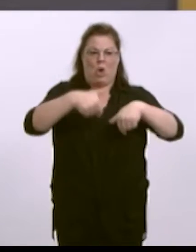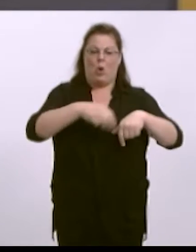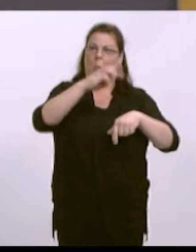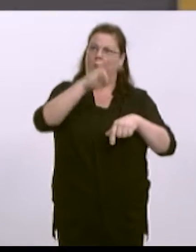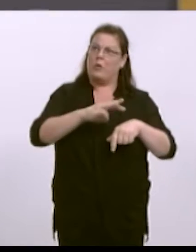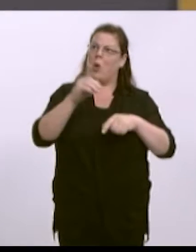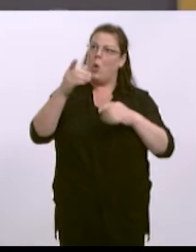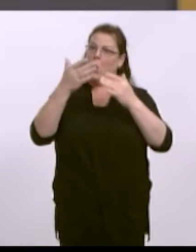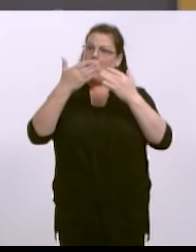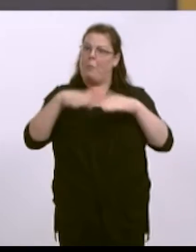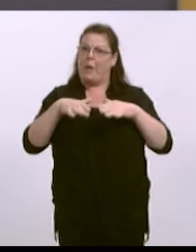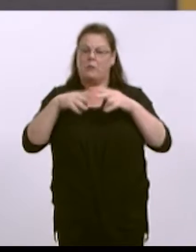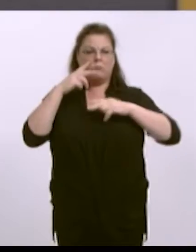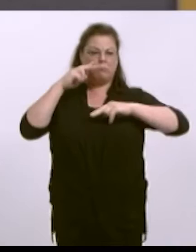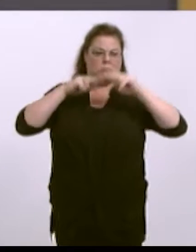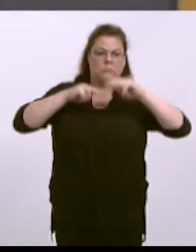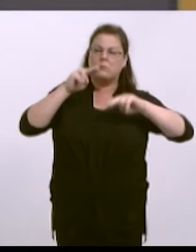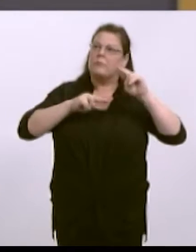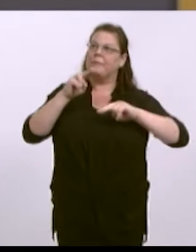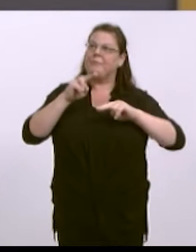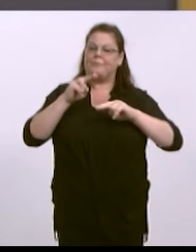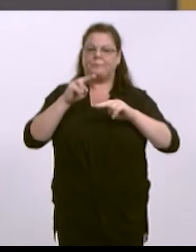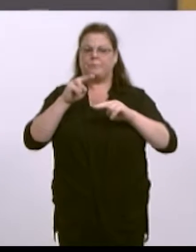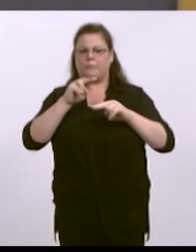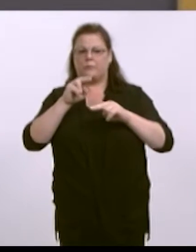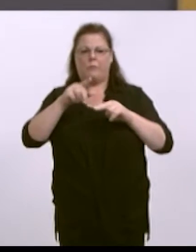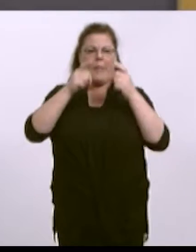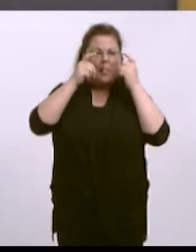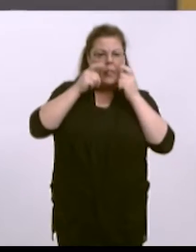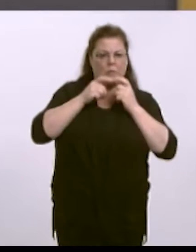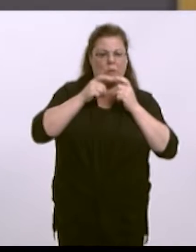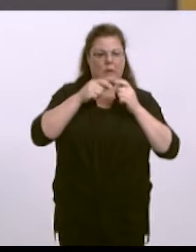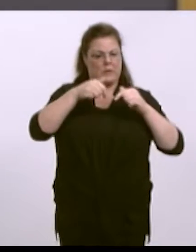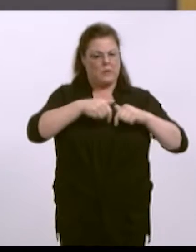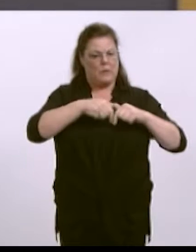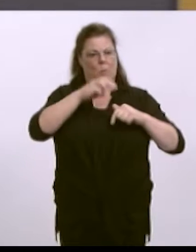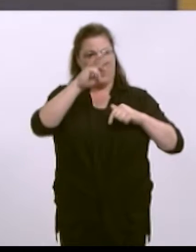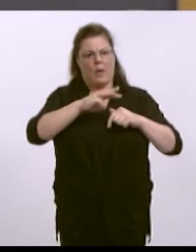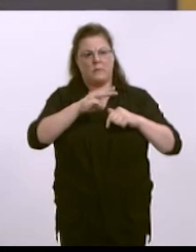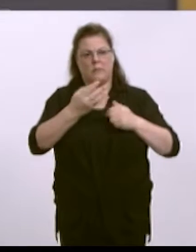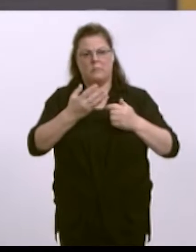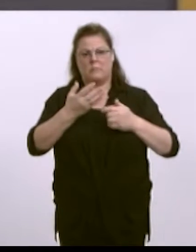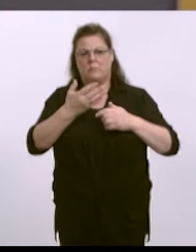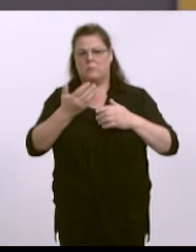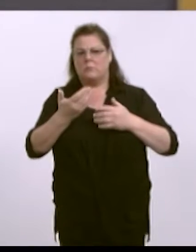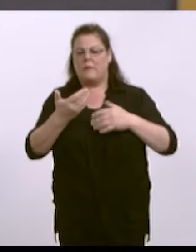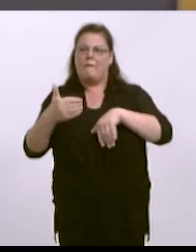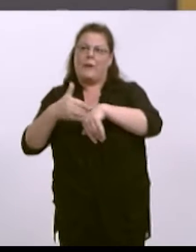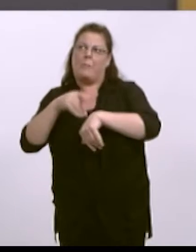Government doing to actually look at the implications upon the legislative programme that you are putting forward, based upon the fact that we could see a lot more legislation coming